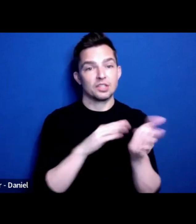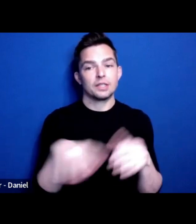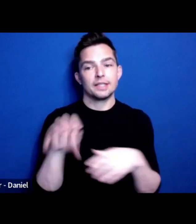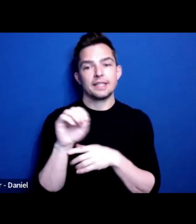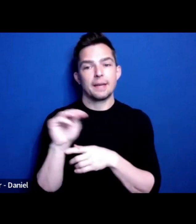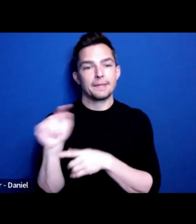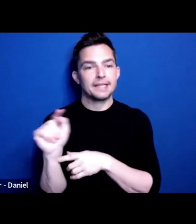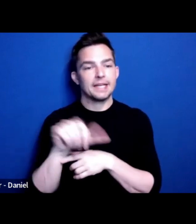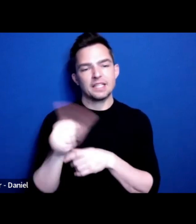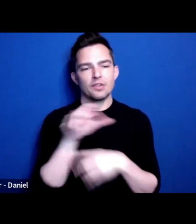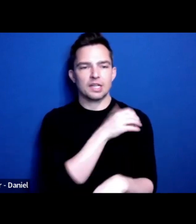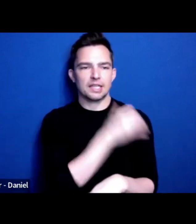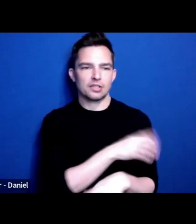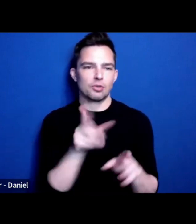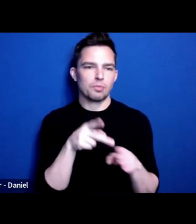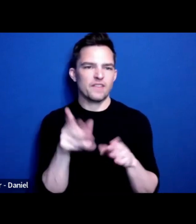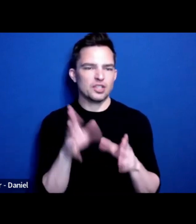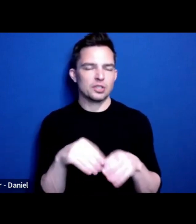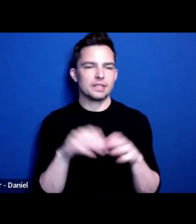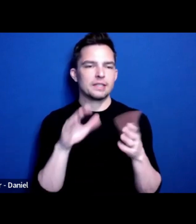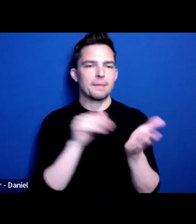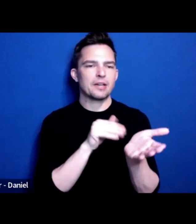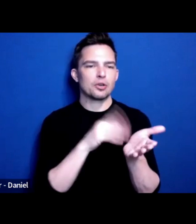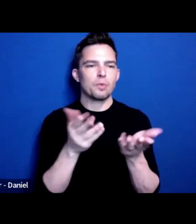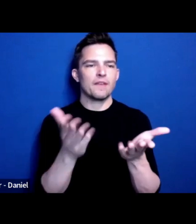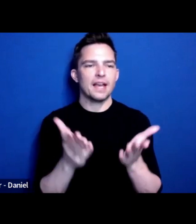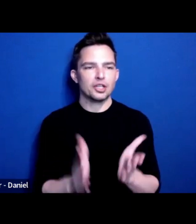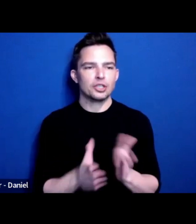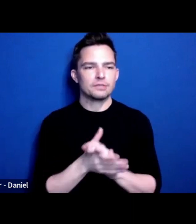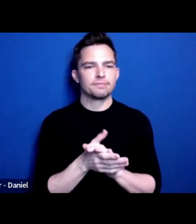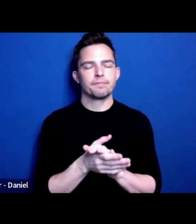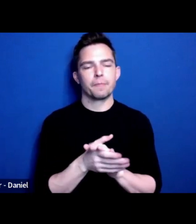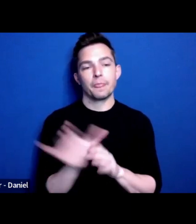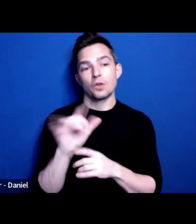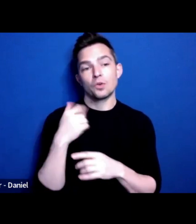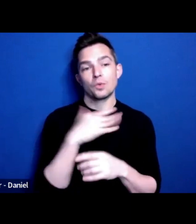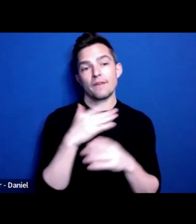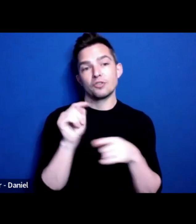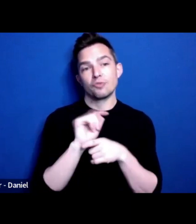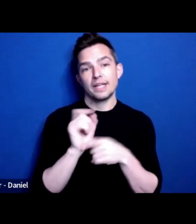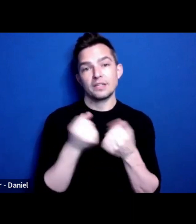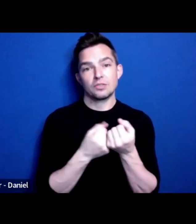clinical prevent professionals and medical providers. We have training and support focused on